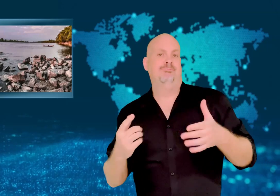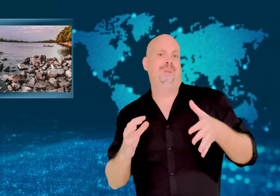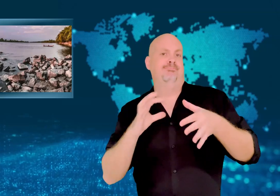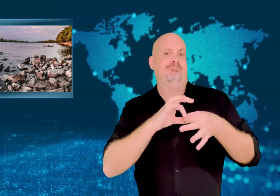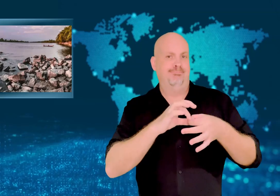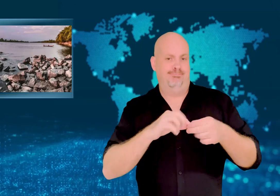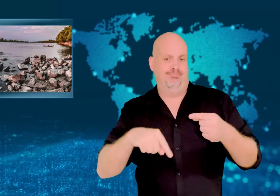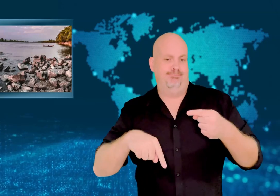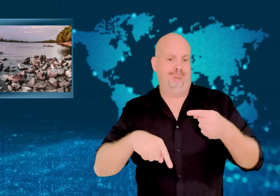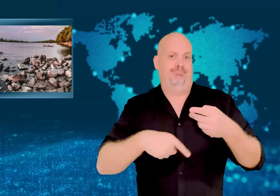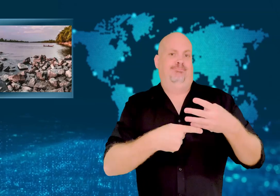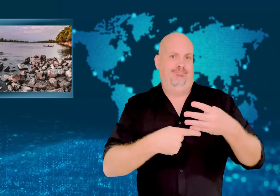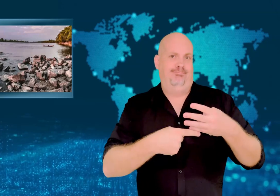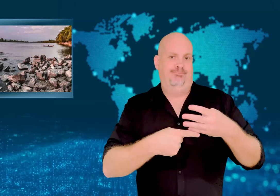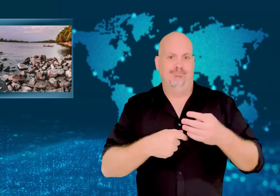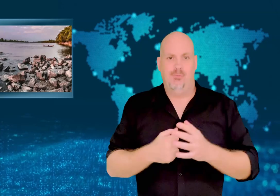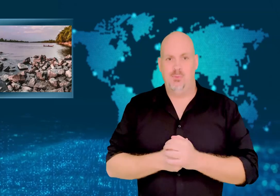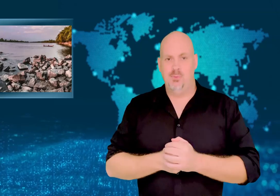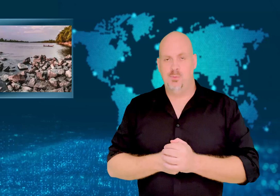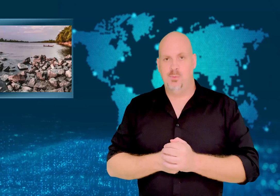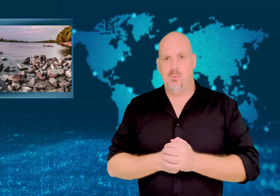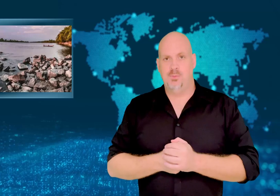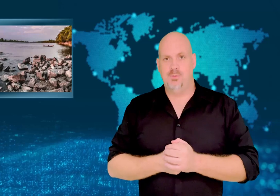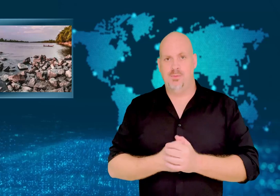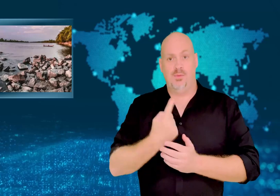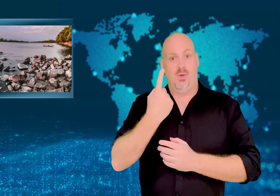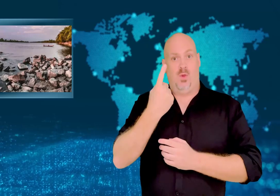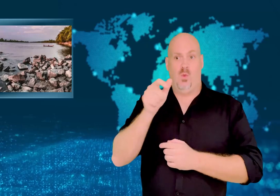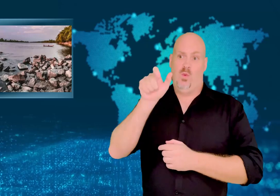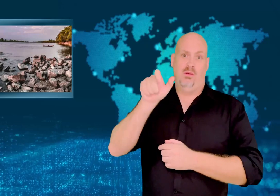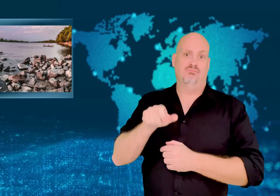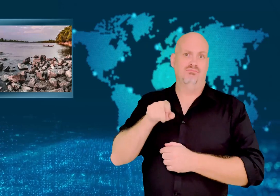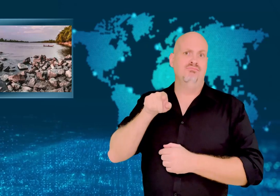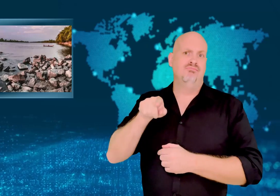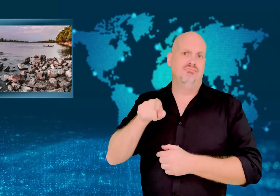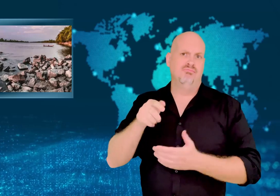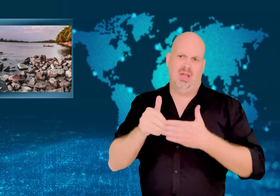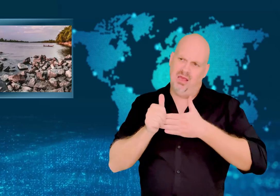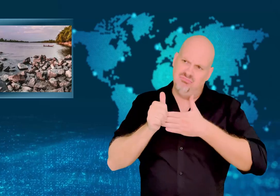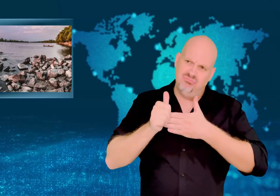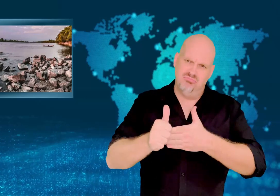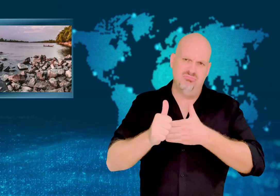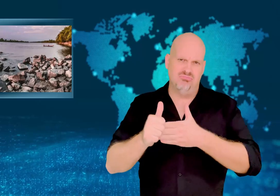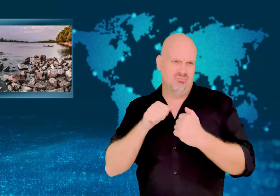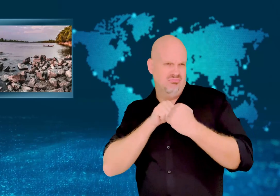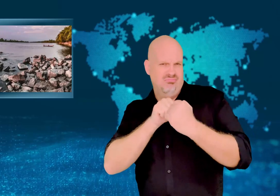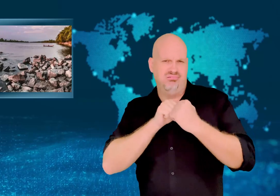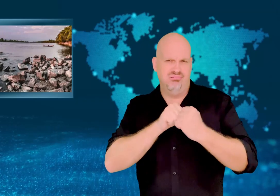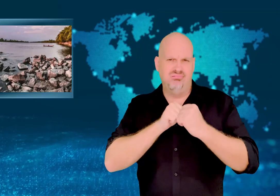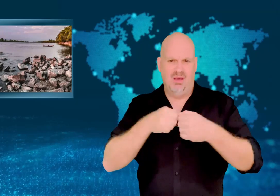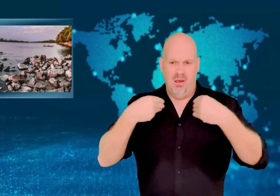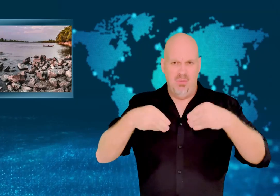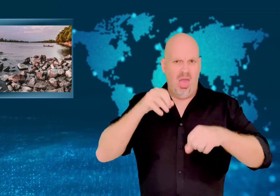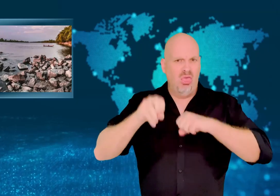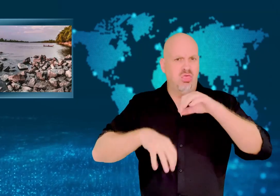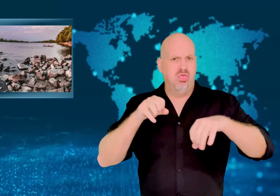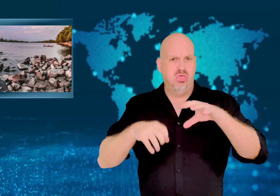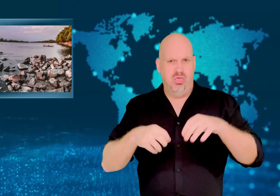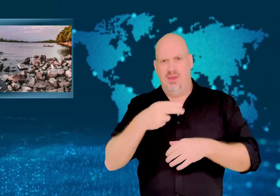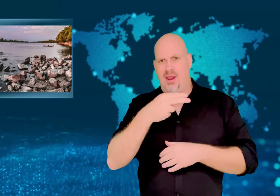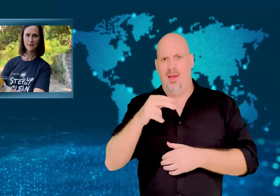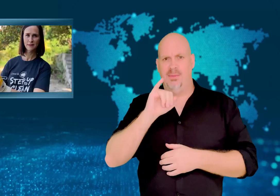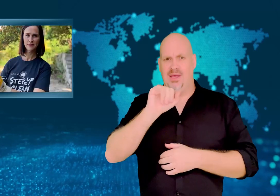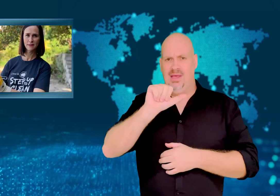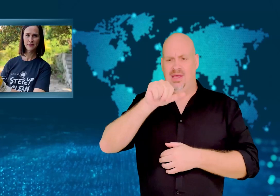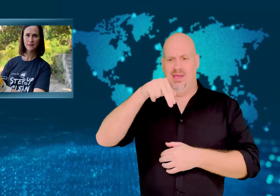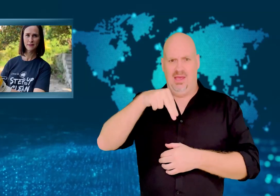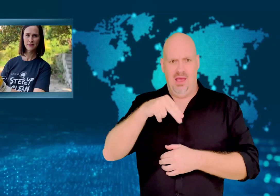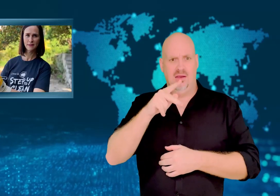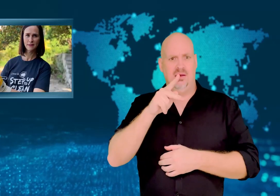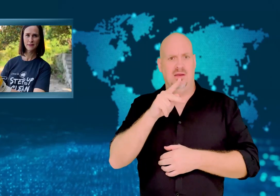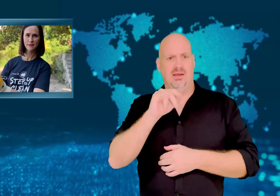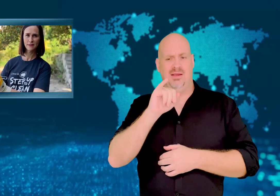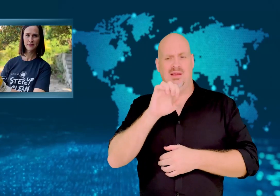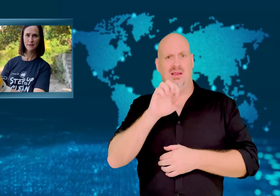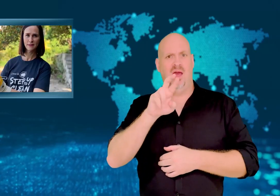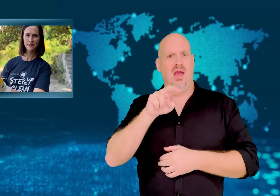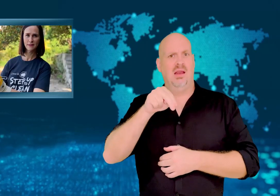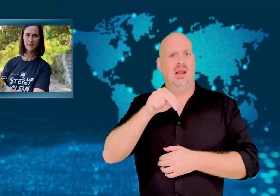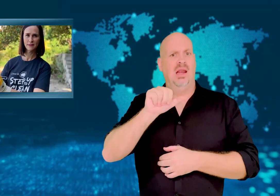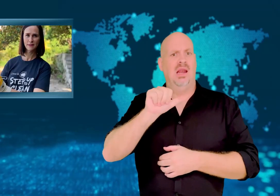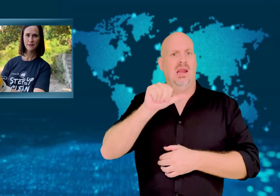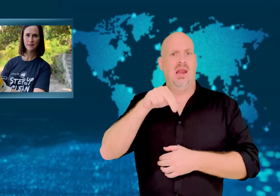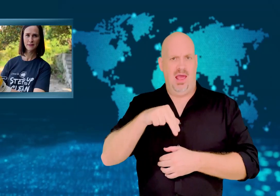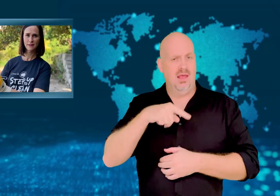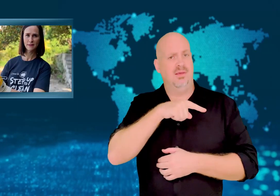One of those who has headed the movement is Ian Kiernan,